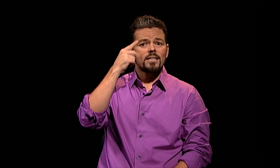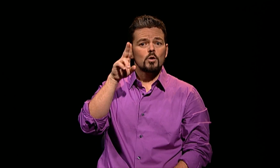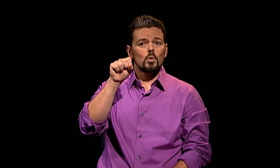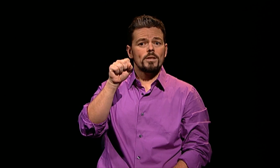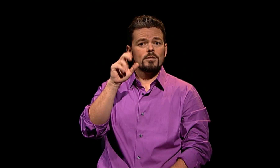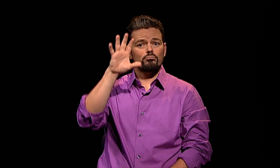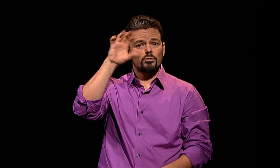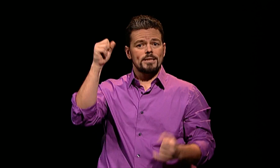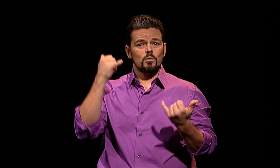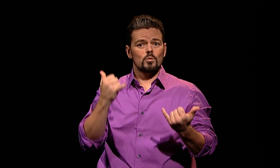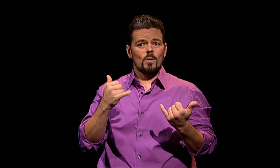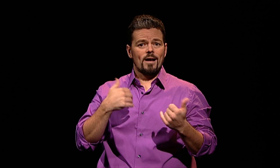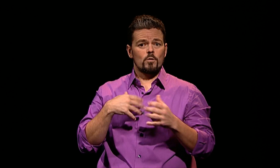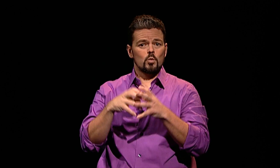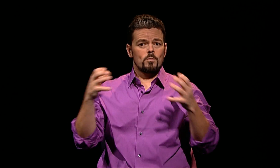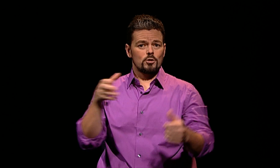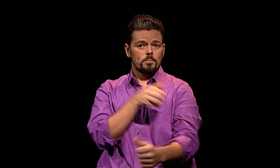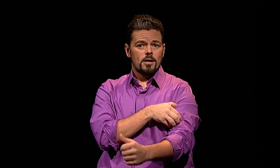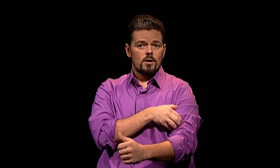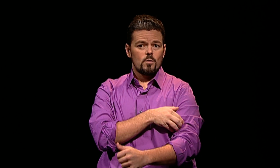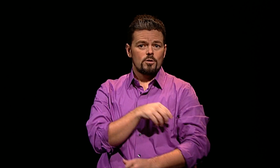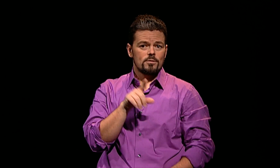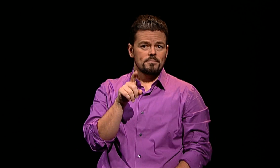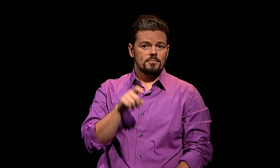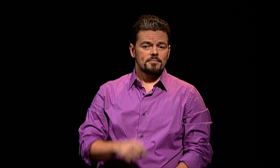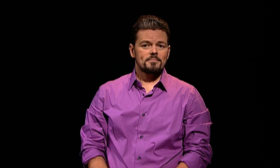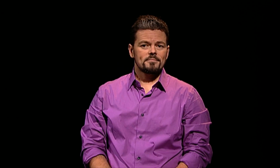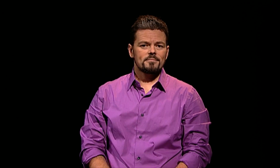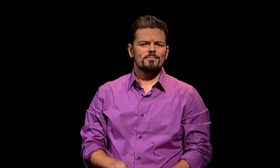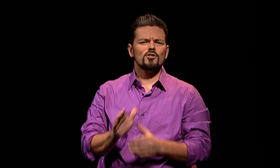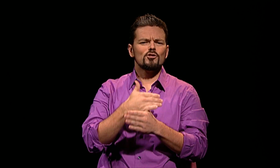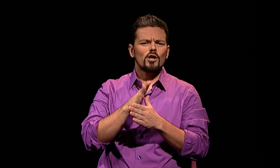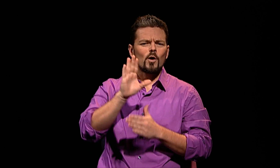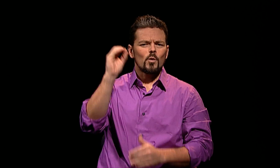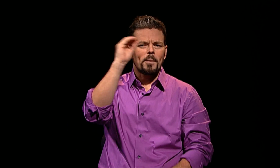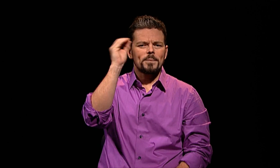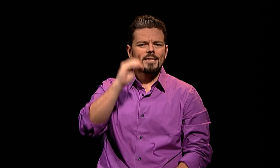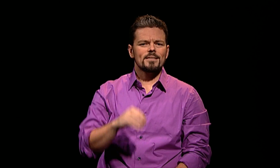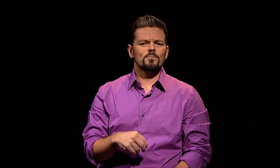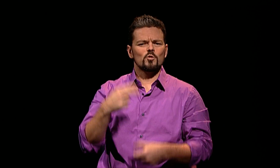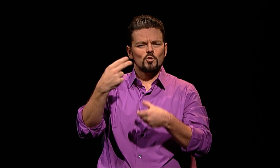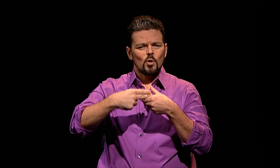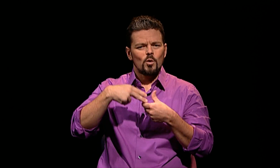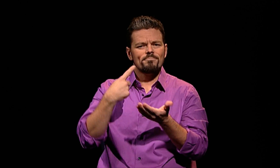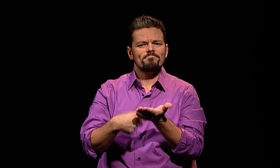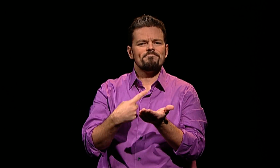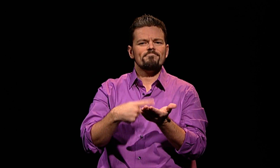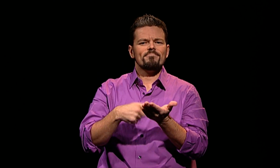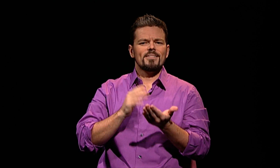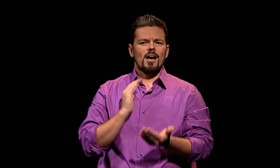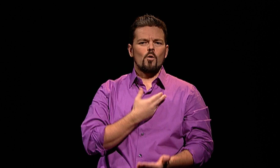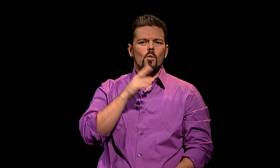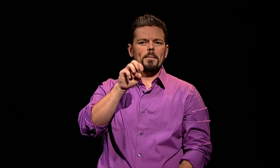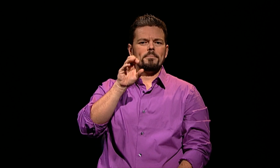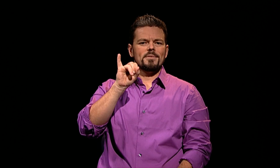DO YOU THINK THE PRESIDENT OF THE UNITED STATES TODAY HAS TOO MUCH POWER? SHARE YOUR OPINIONS,